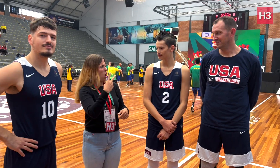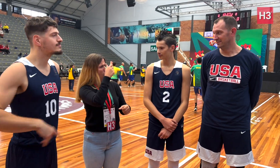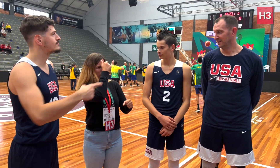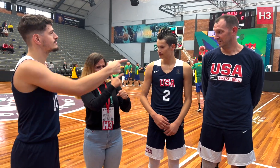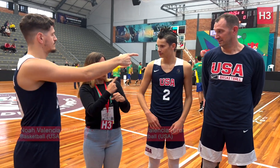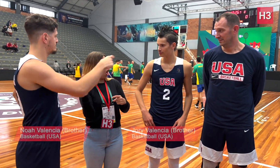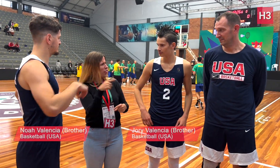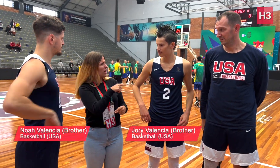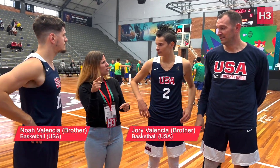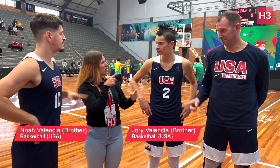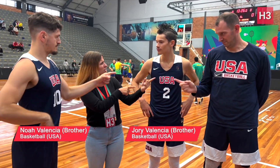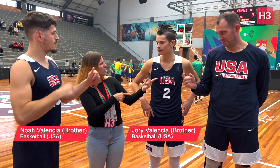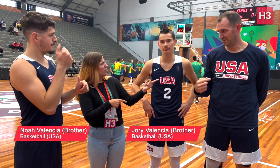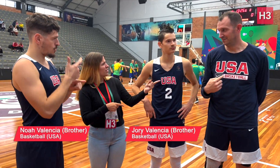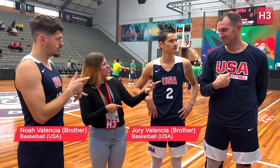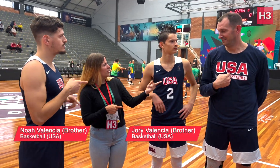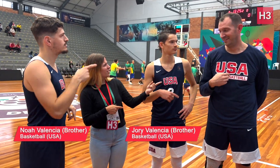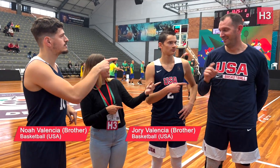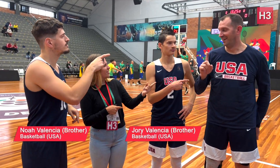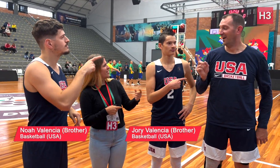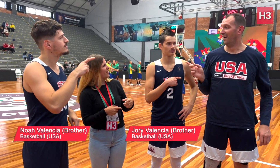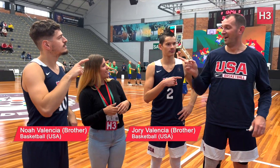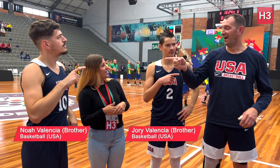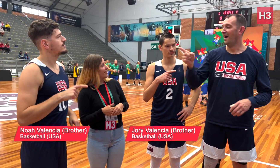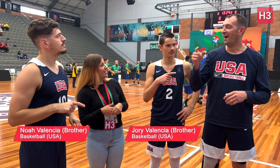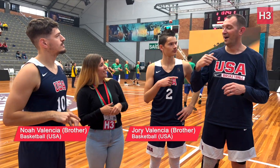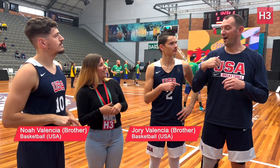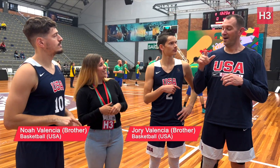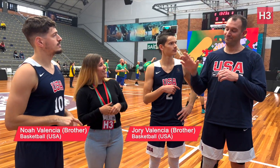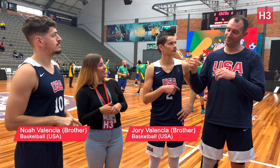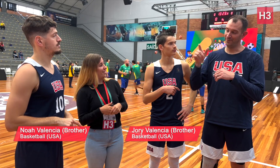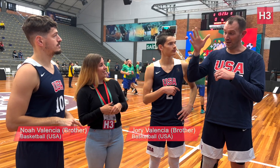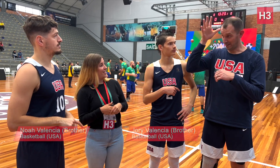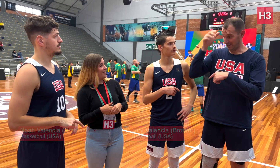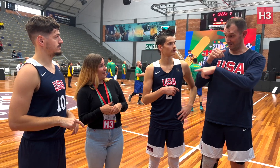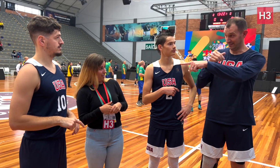They’re sons of my wife’s brother,